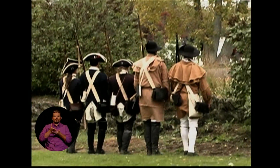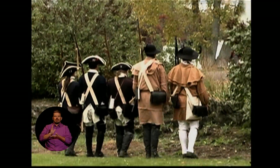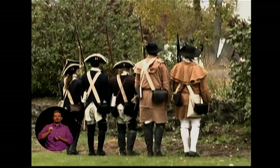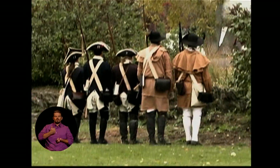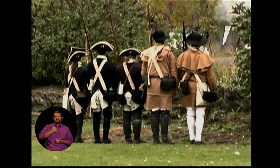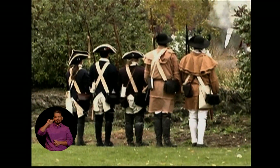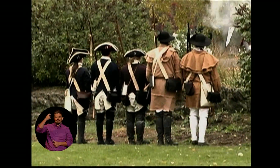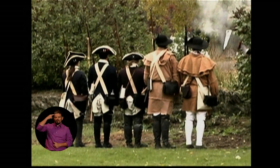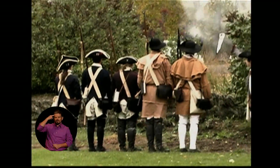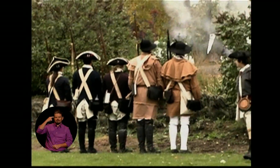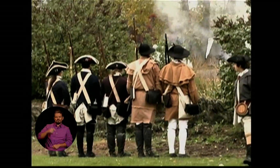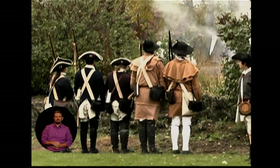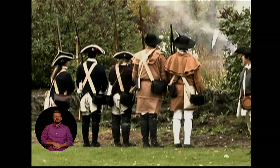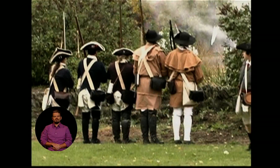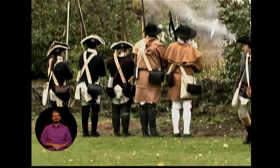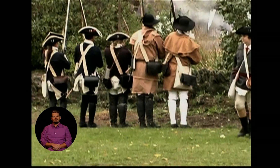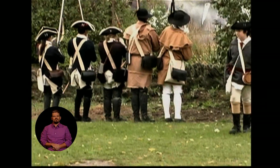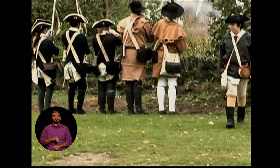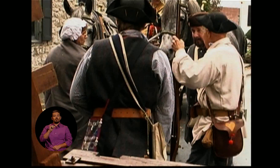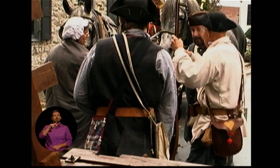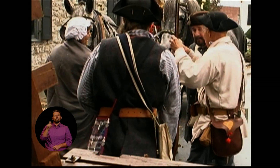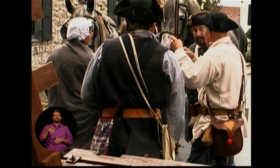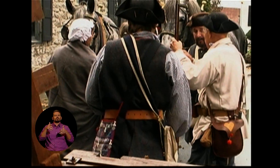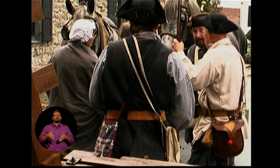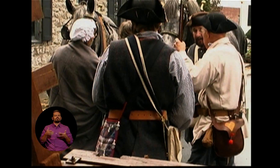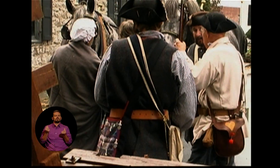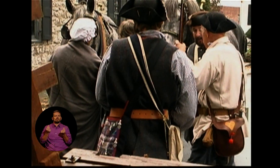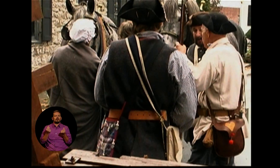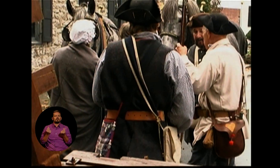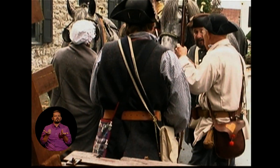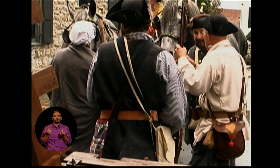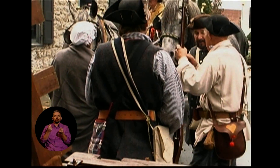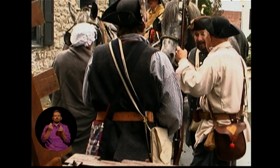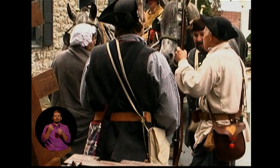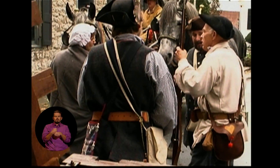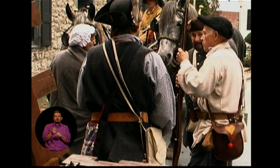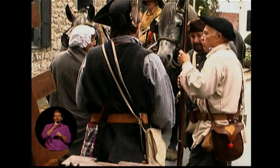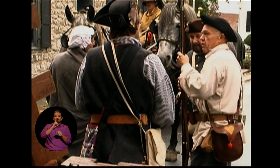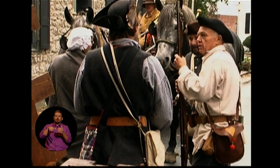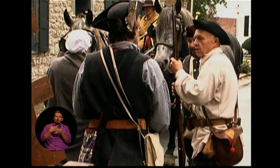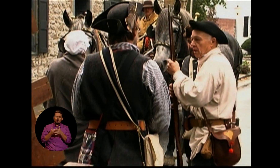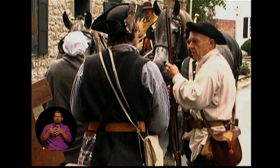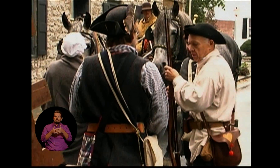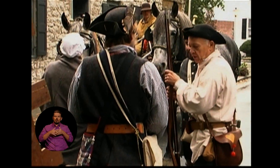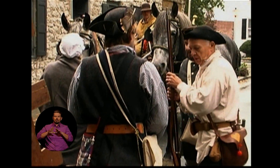AND THE RIGHT OF SELF GOVERNMENT. THE QUESTION REMAINED, WHAT COULD THEY DO TO ENSURE